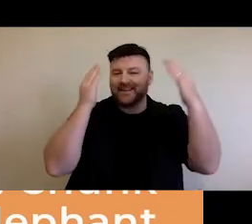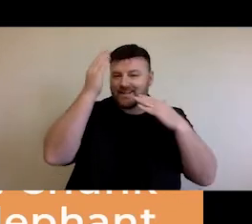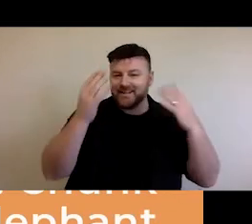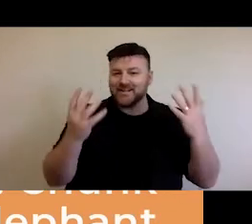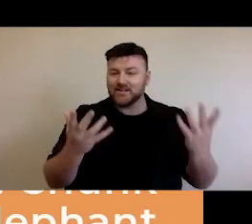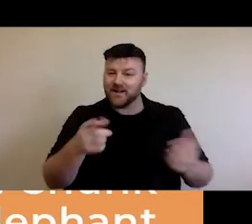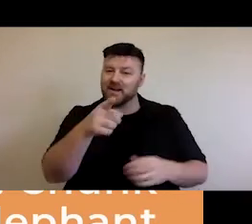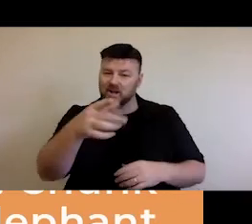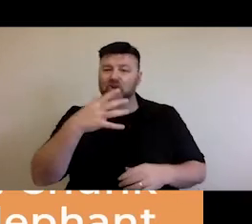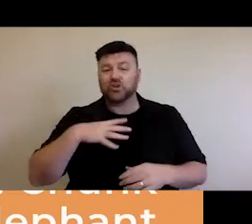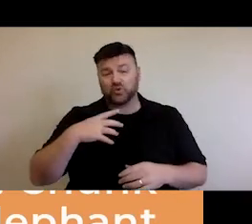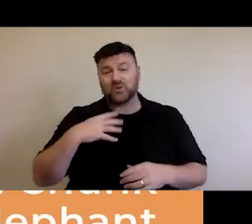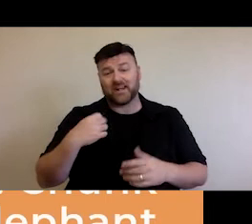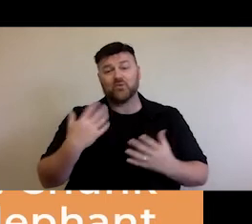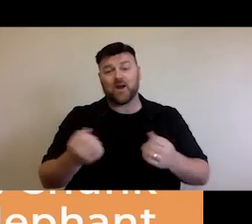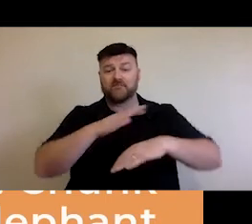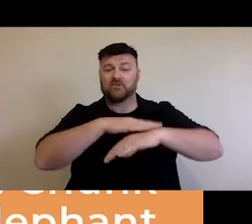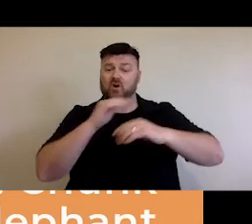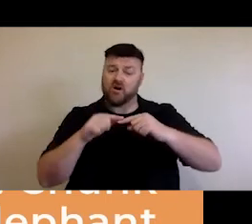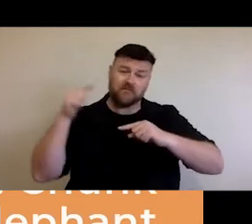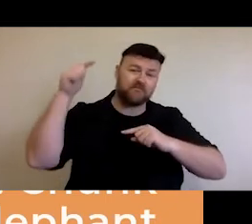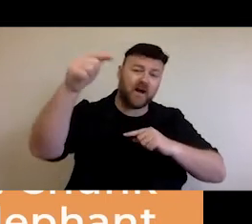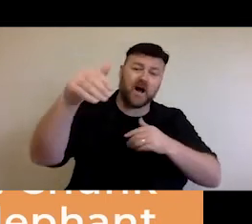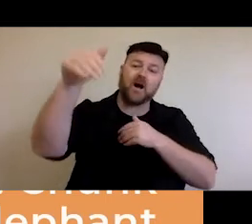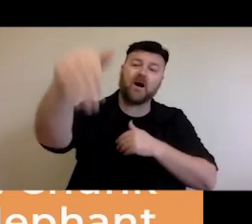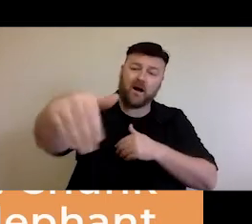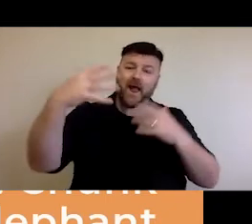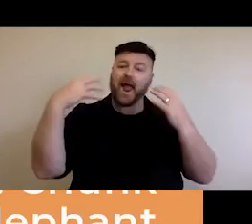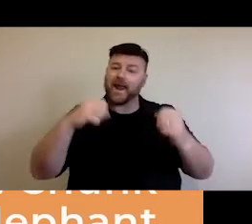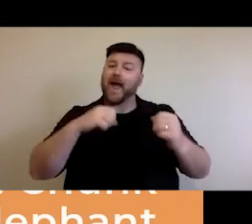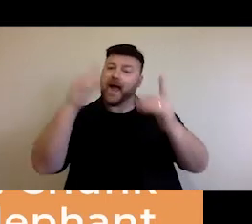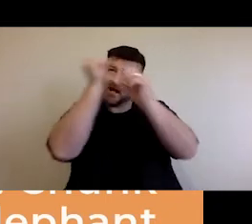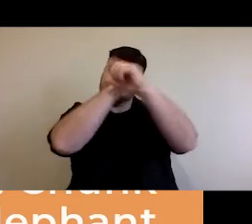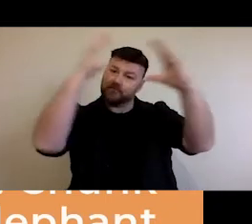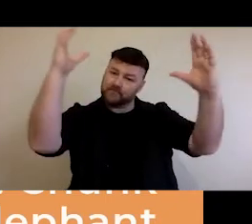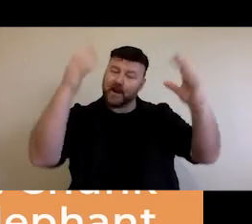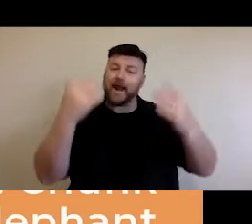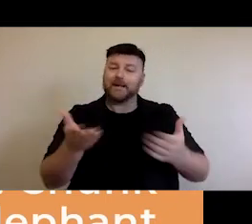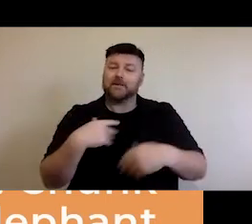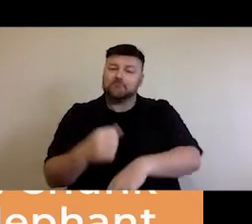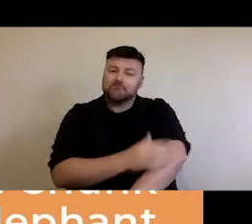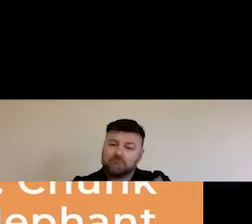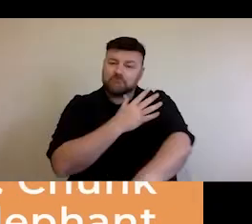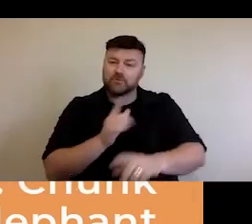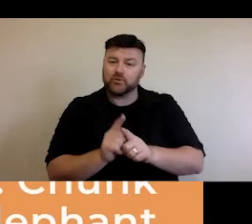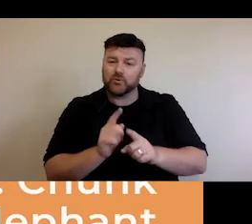time horizon that's distant and aspirational and, more importantly, inspirational. That keeps you getting up and not thinking, "How am